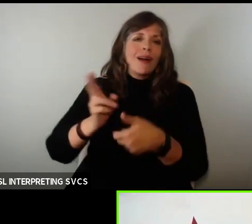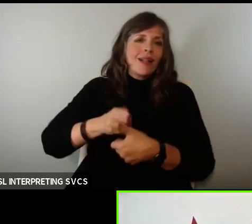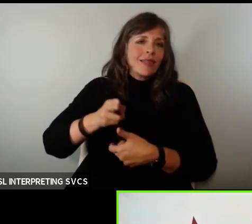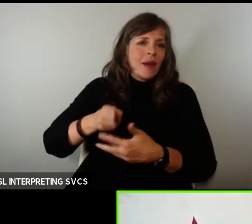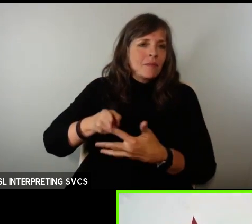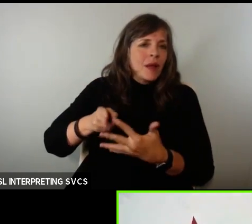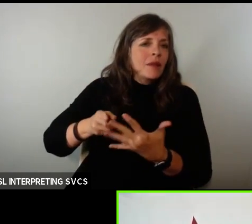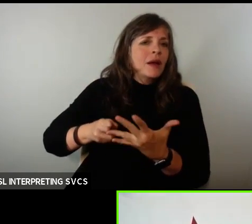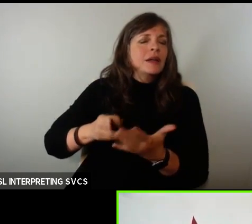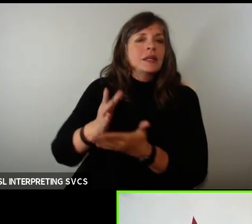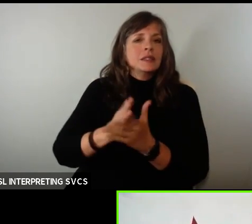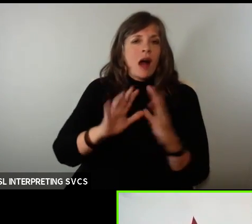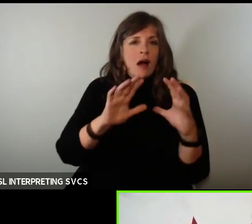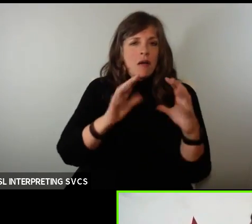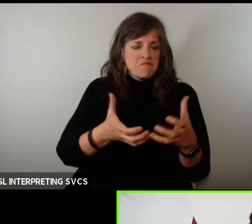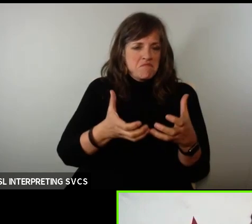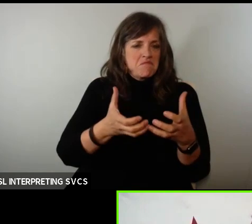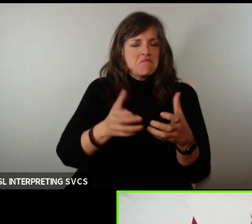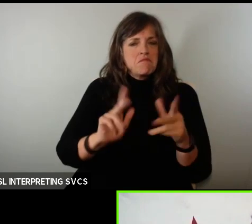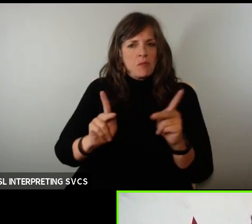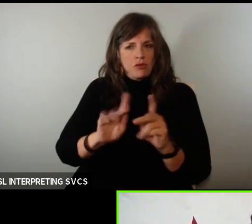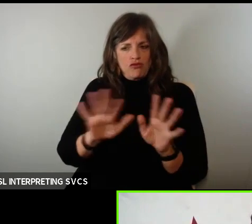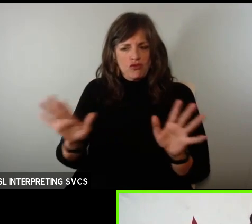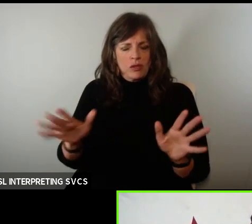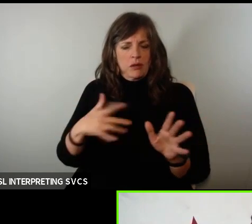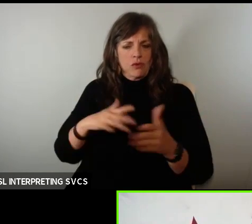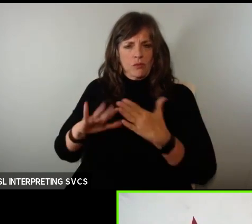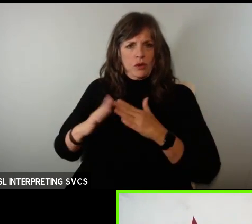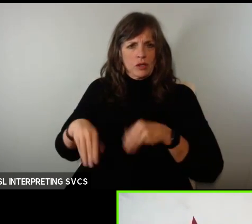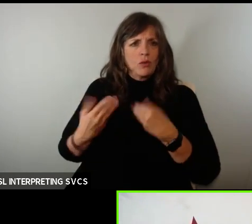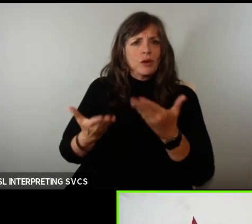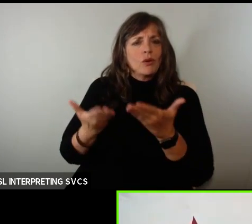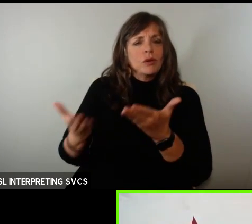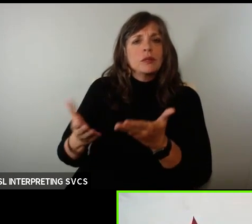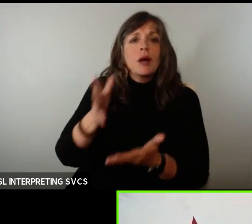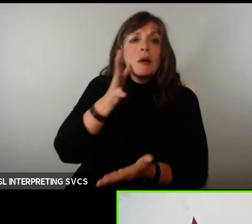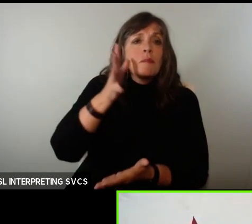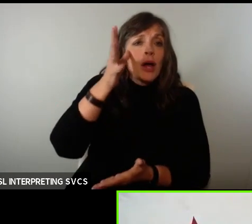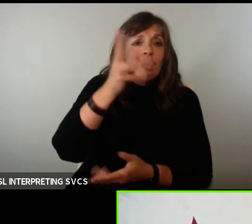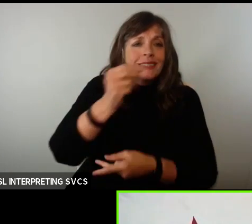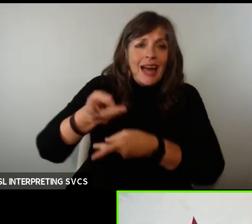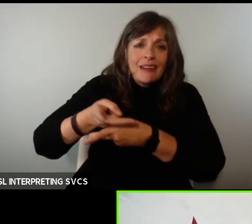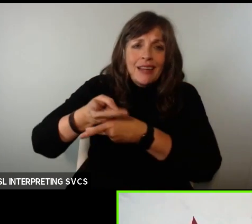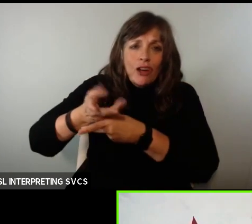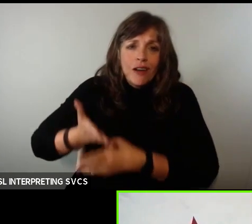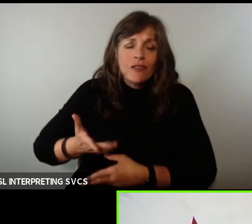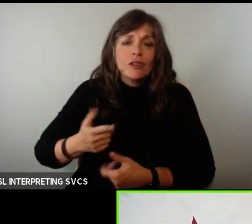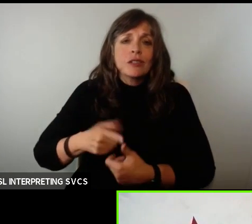and some communities that we want to hold up. Parents and caregivers, those freelance artists,